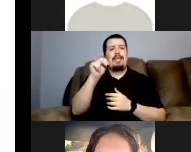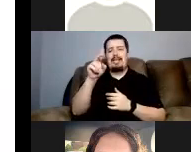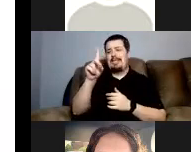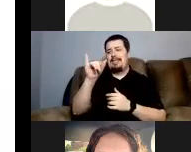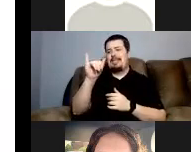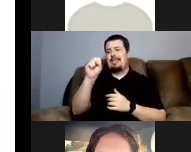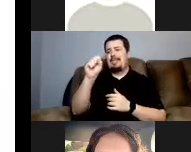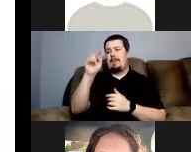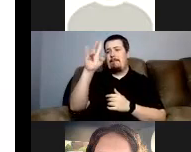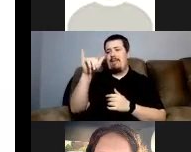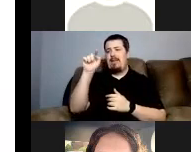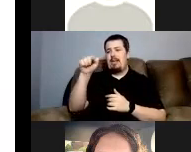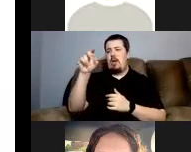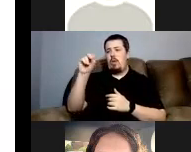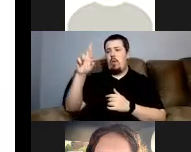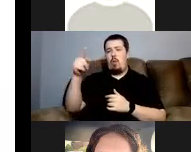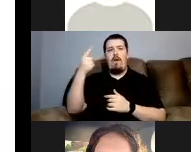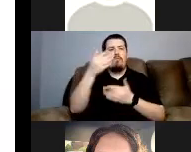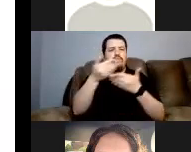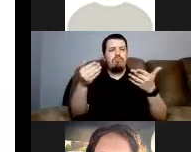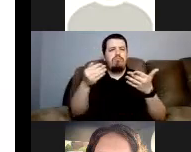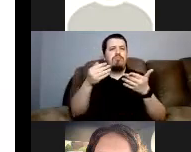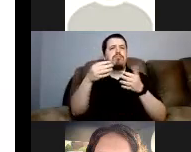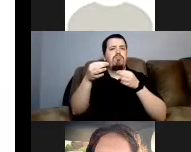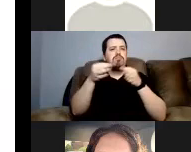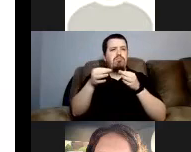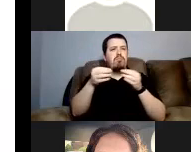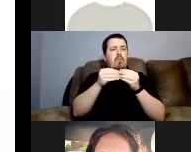to get materials that we're going to talk about in this webinar, you can check out the recording